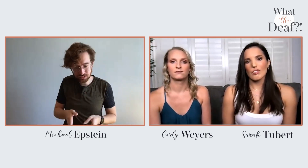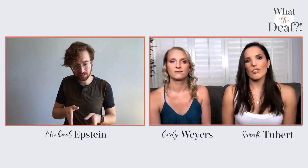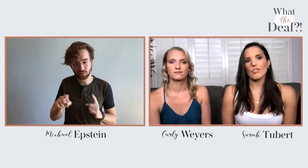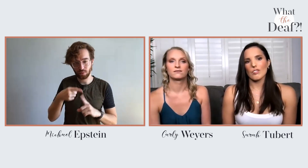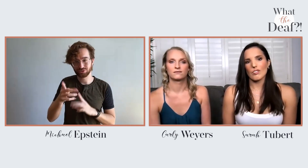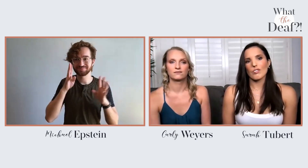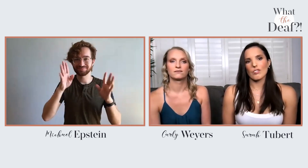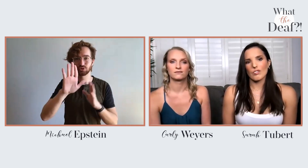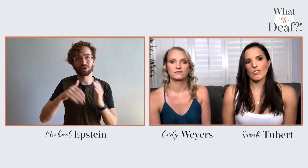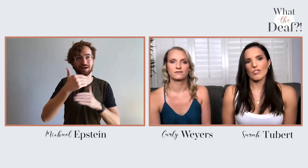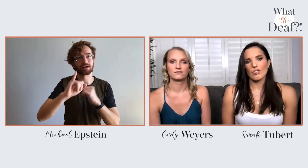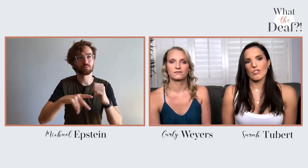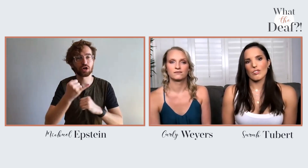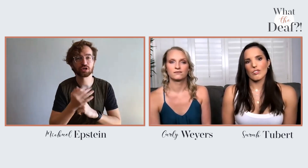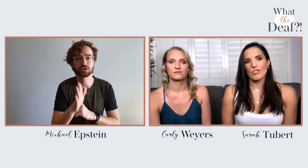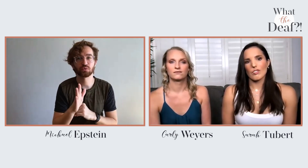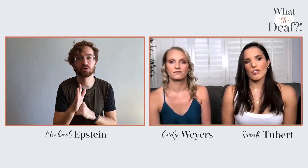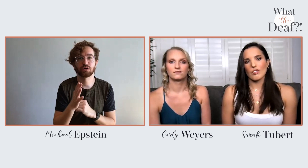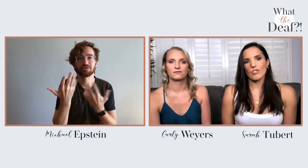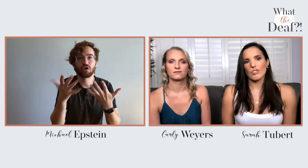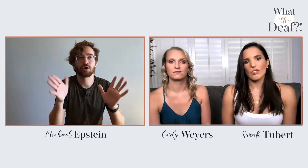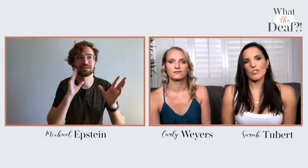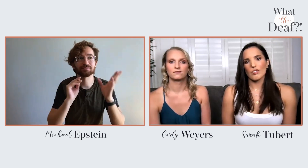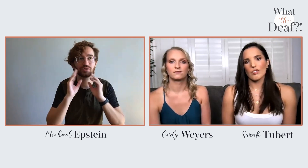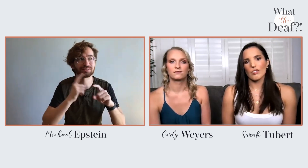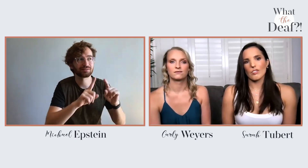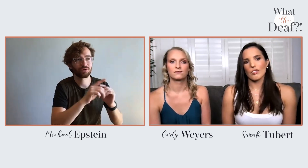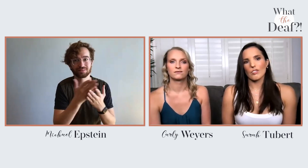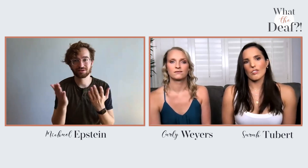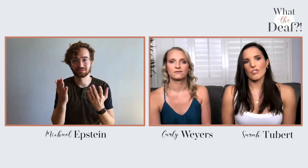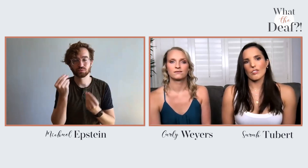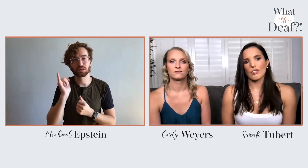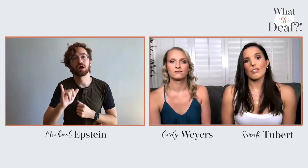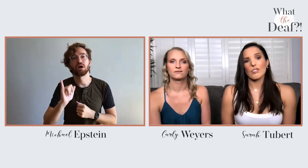when you're working on your next project, you've already experienced all of these different walks of life.